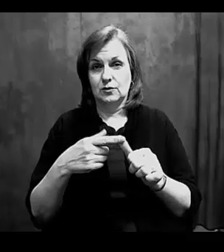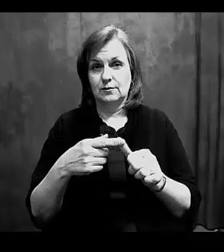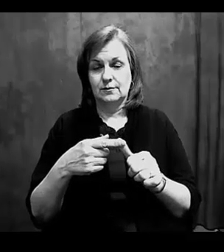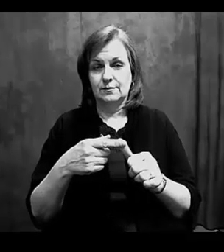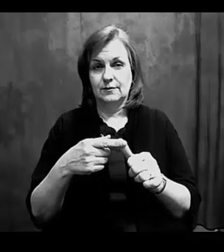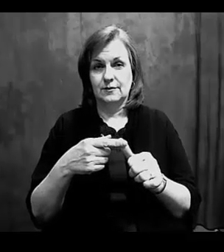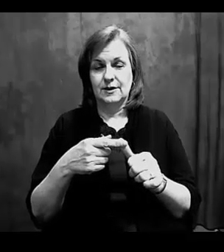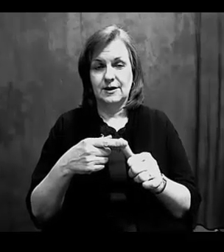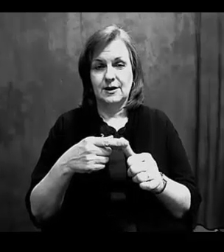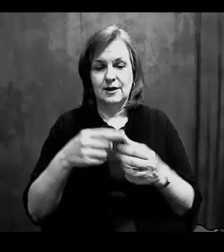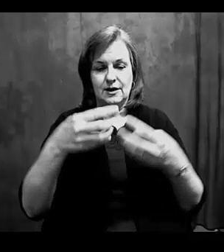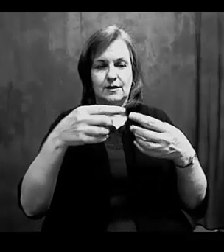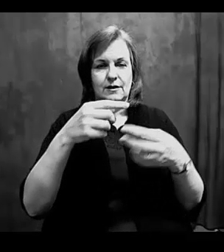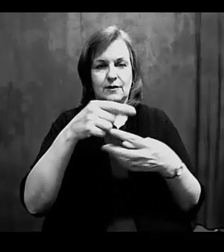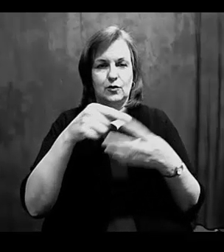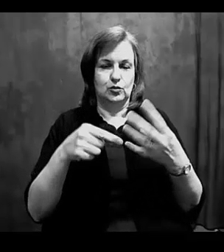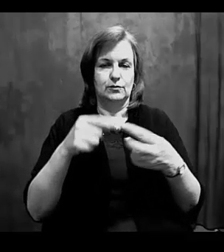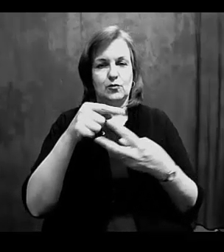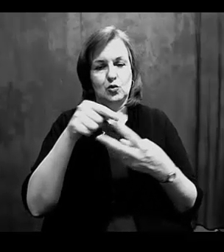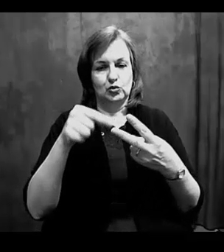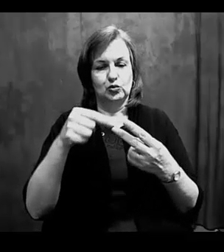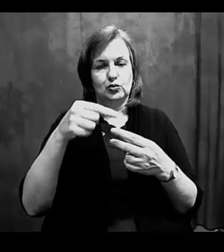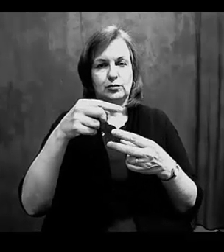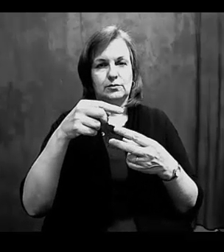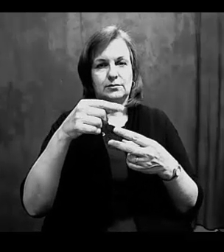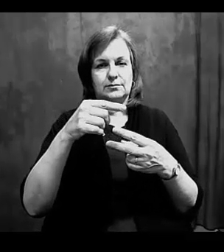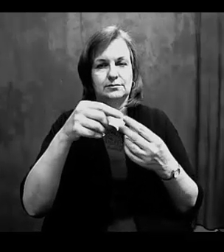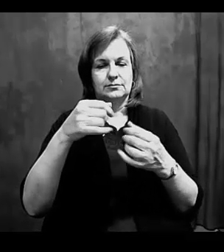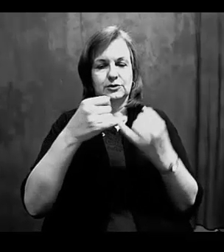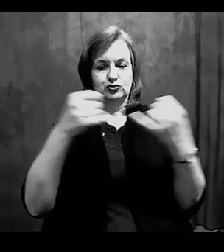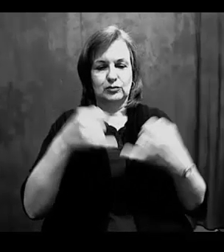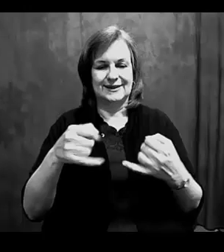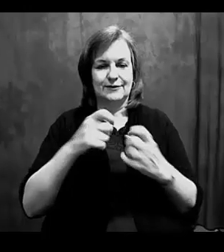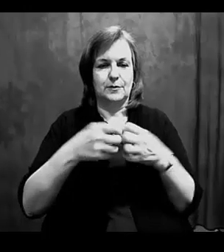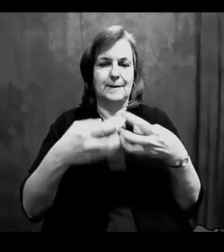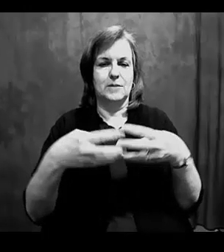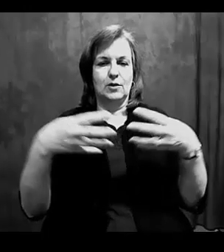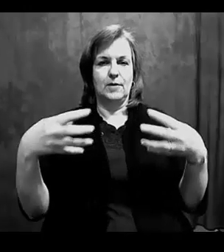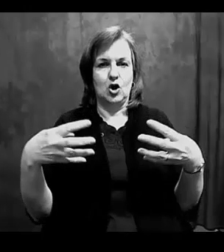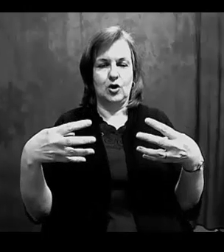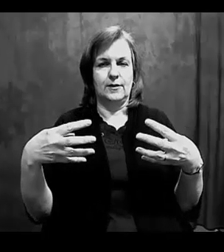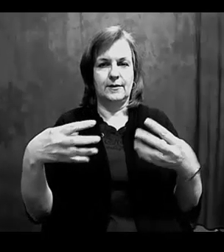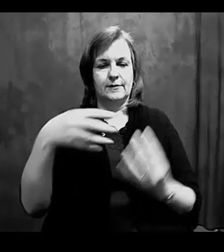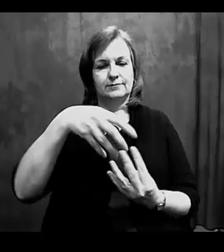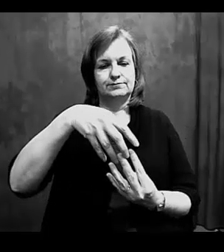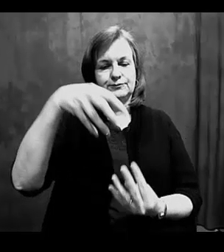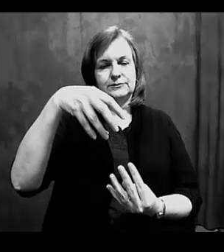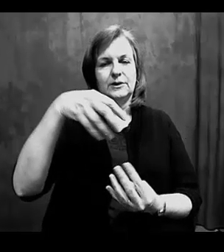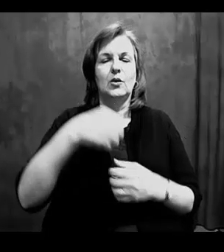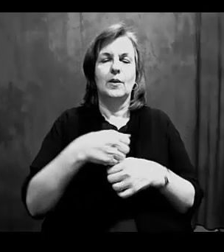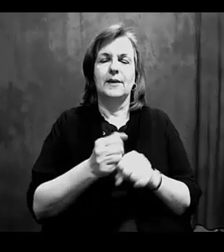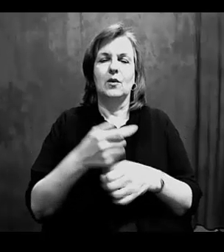and the first step is to actually get in there and get the strand pulled apart enough to do replication